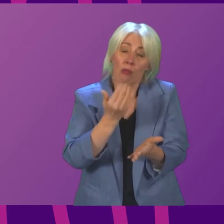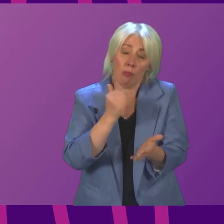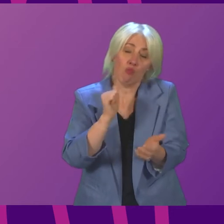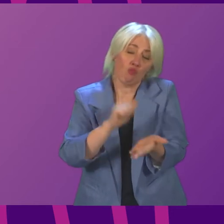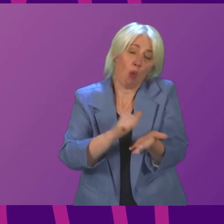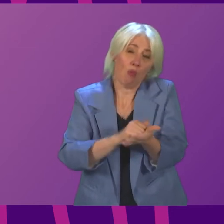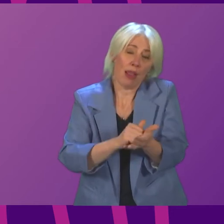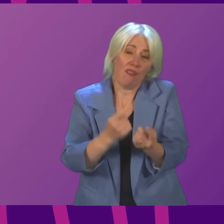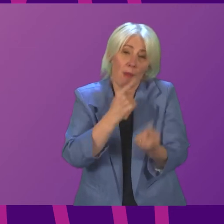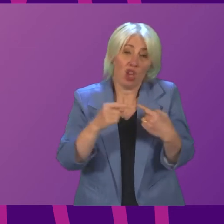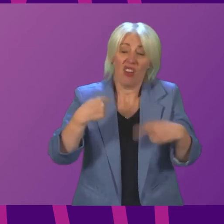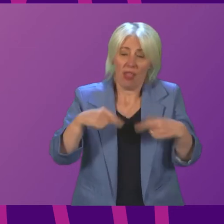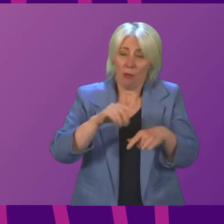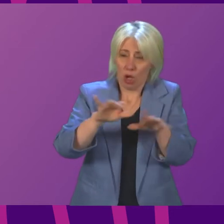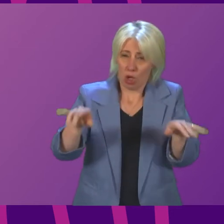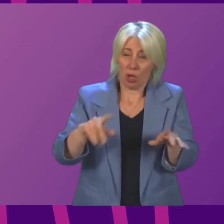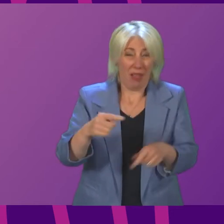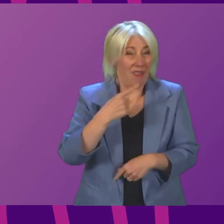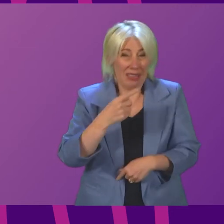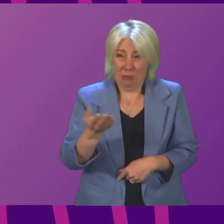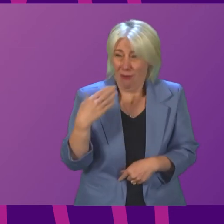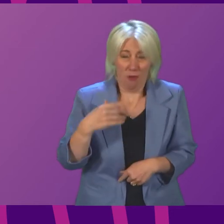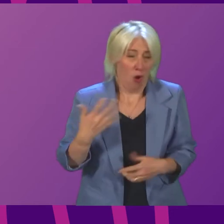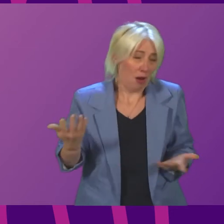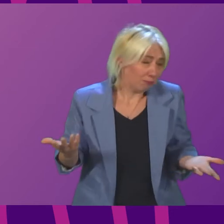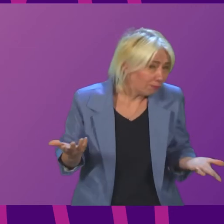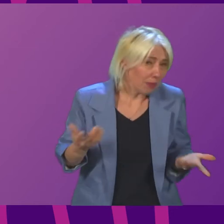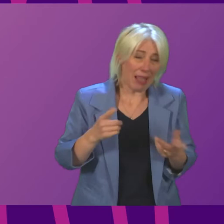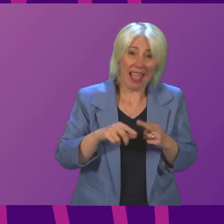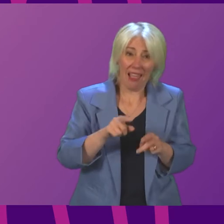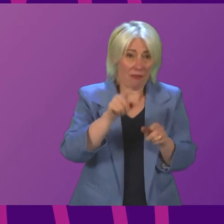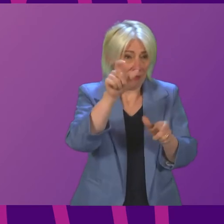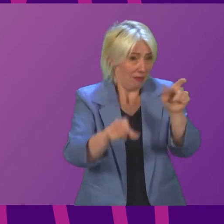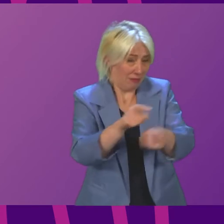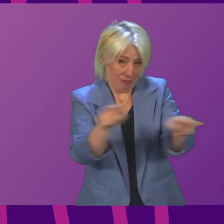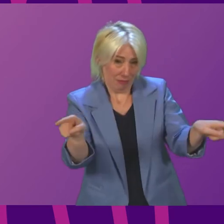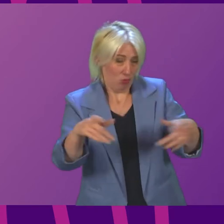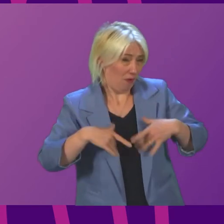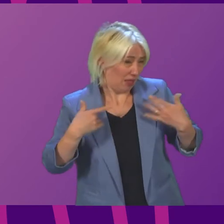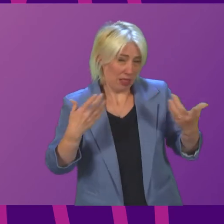to reiterate what I said in previous answers, if any member feels that there is a case that is not